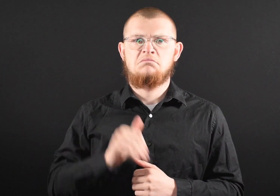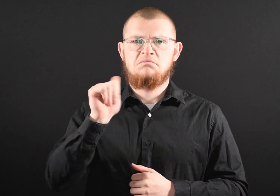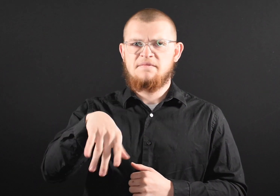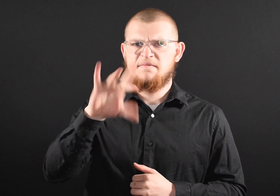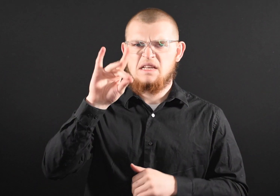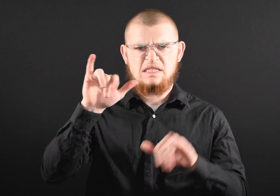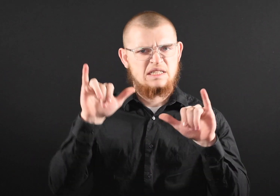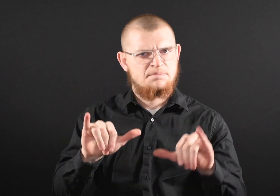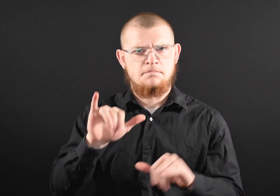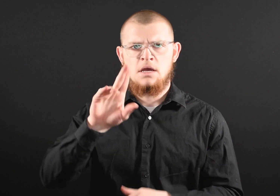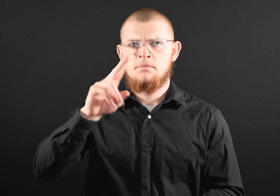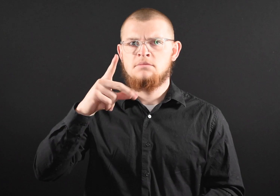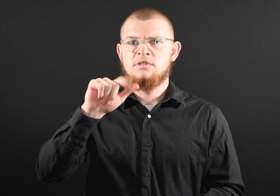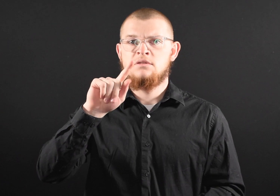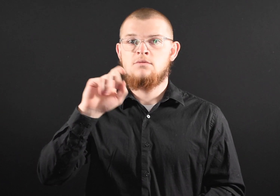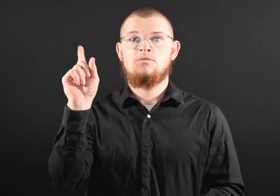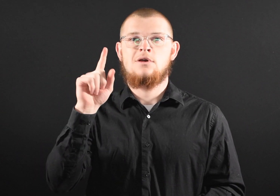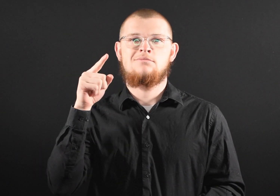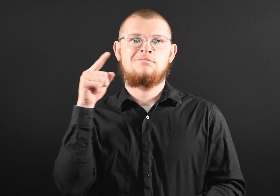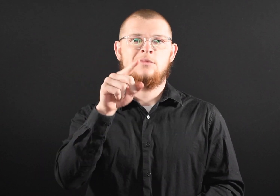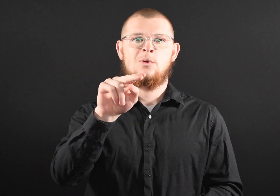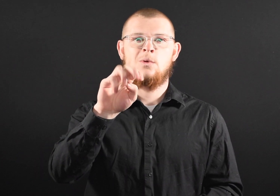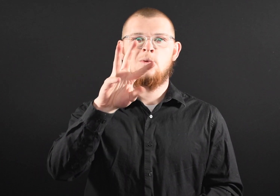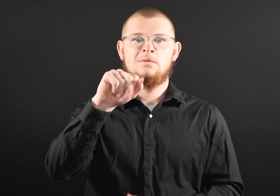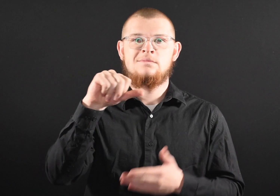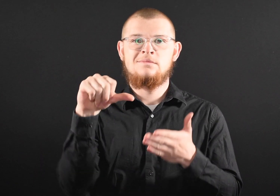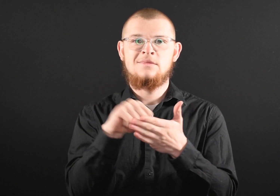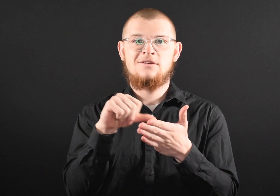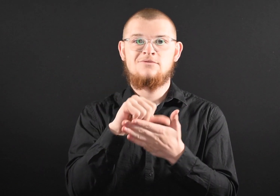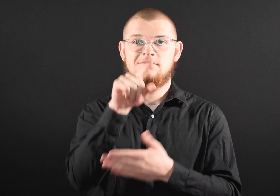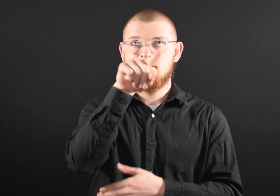You can also find the same updates by visiting our News page